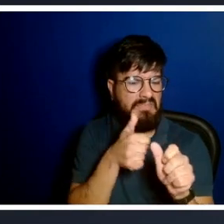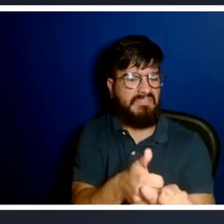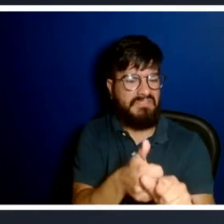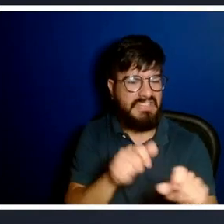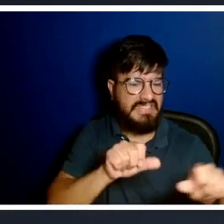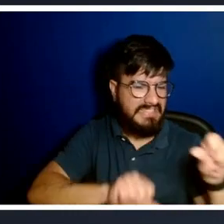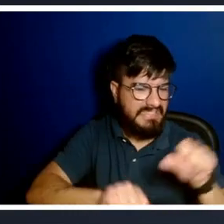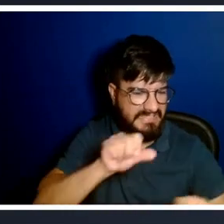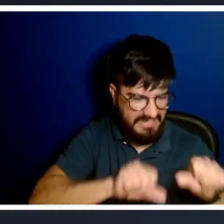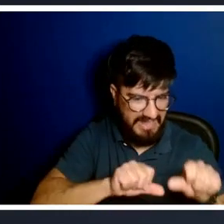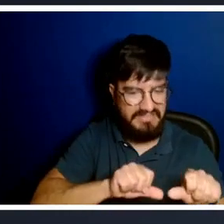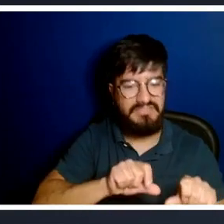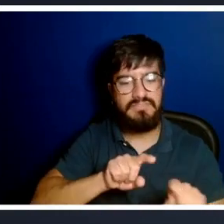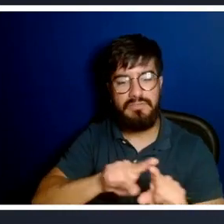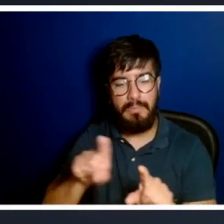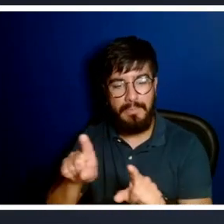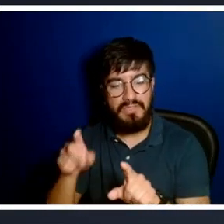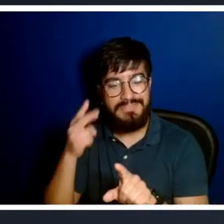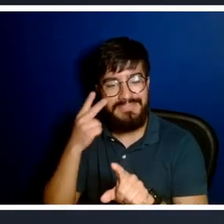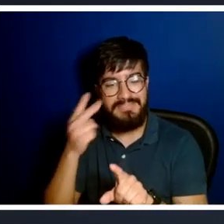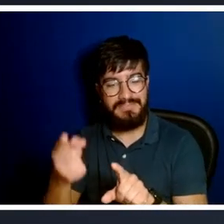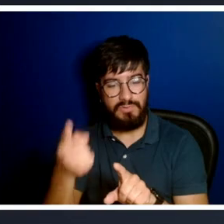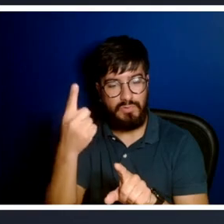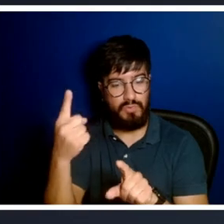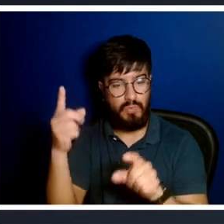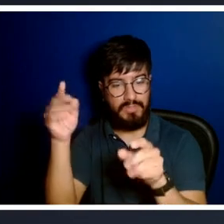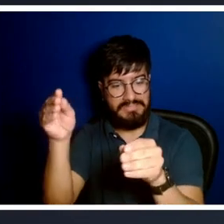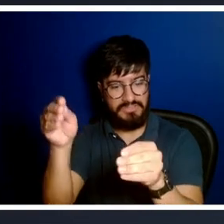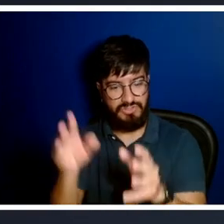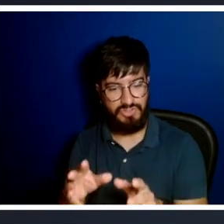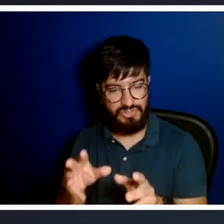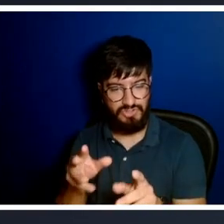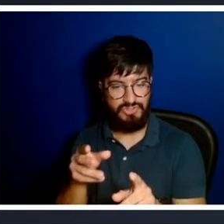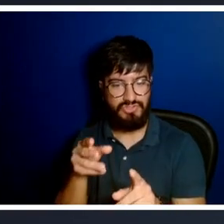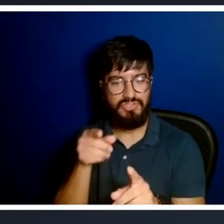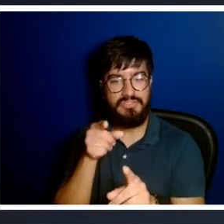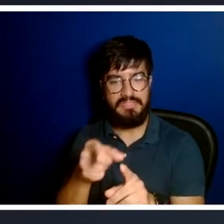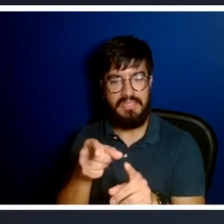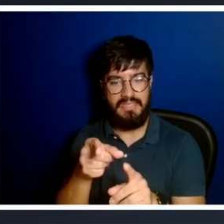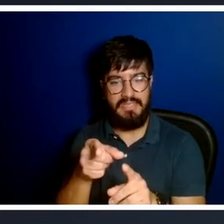the picture there -- who did an interdisciplinary project at her school with the art program. And